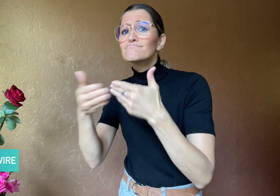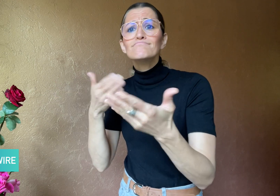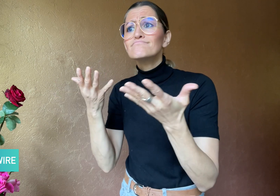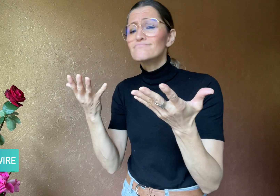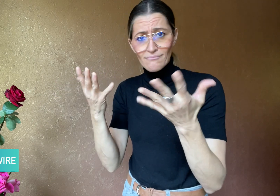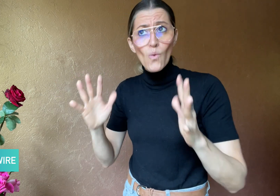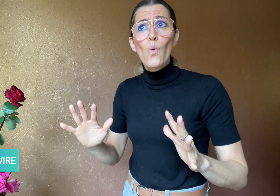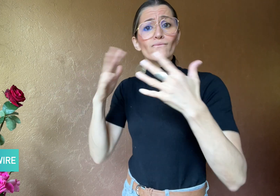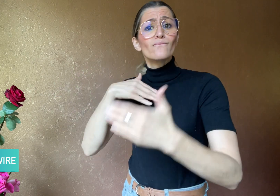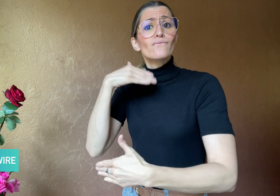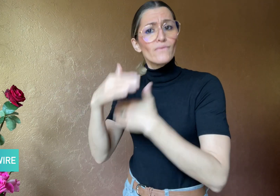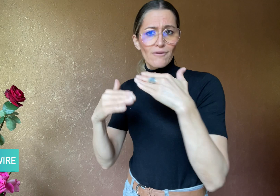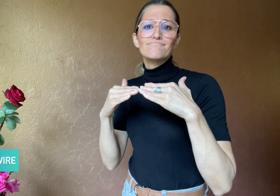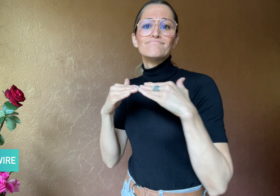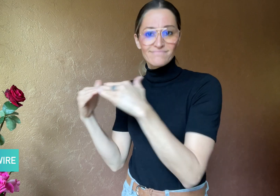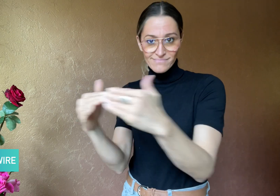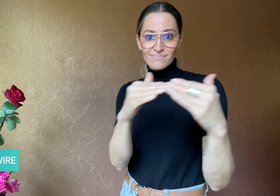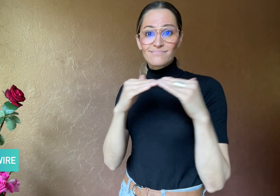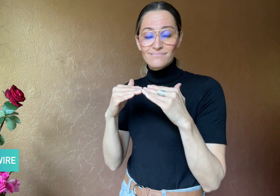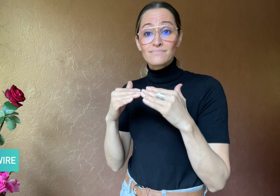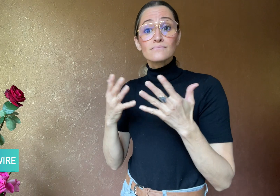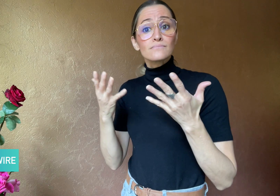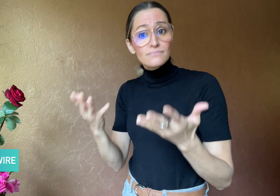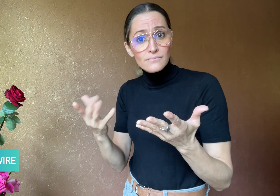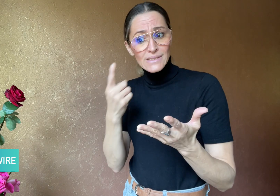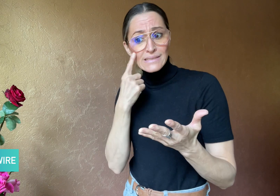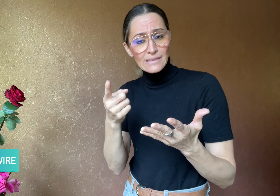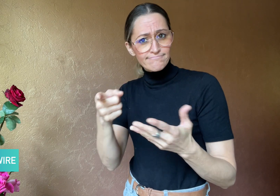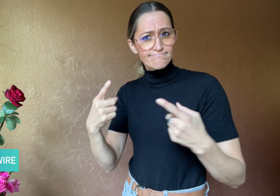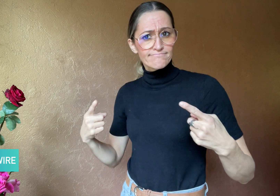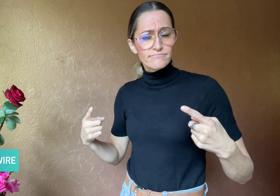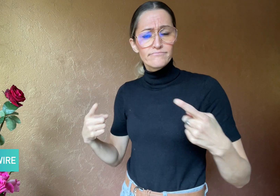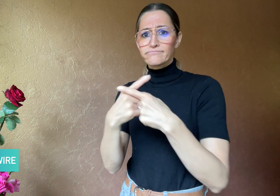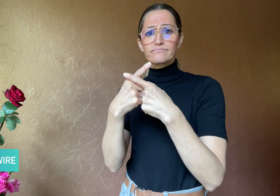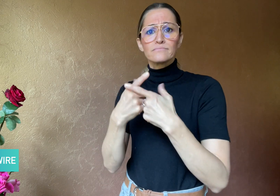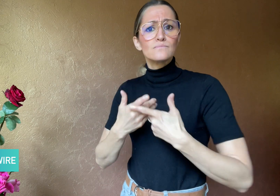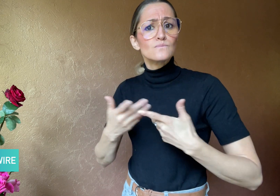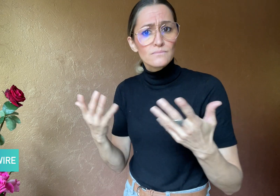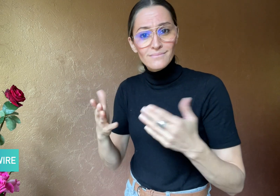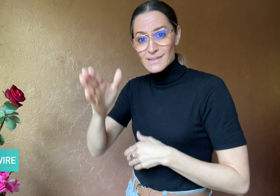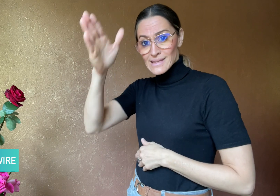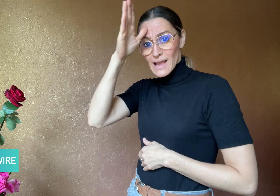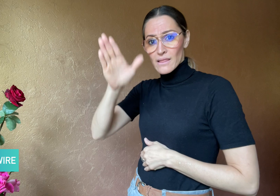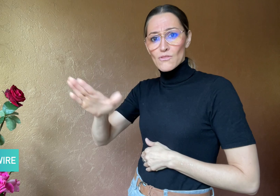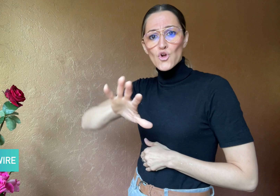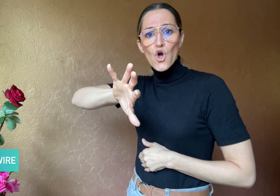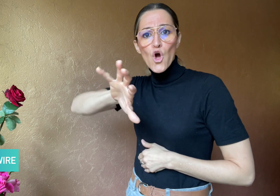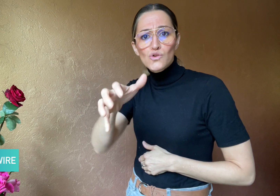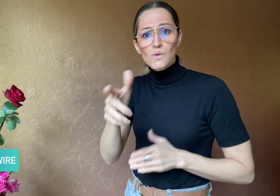with others in all aspects of life". This is in conflict